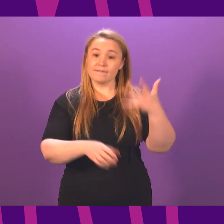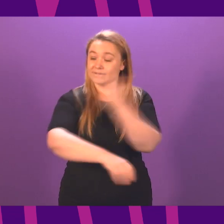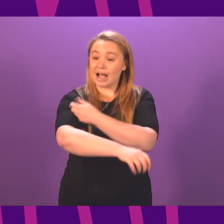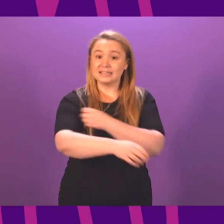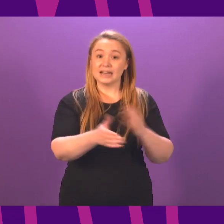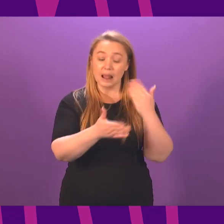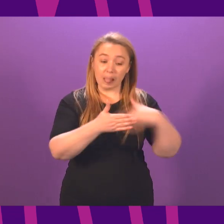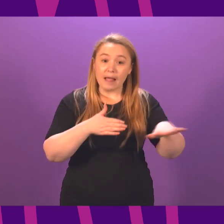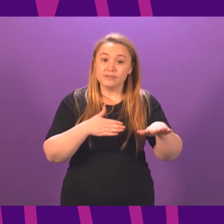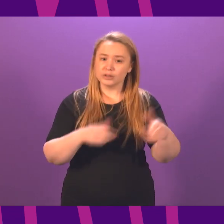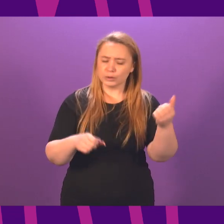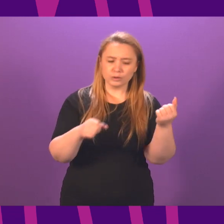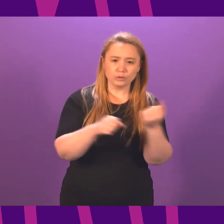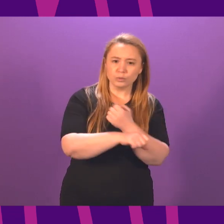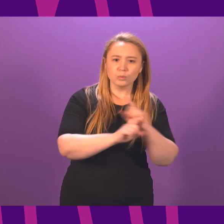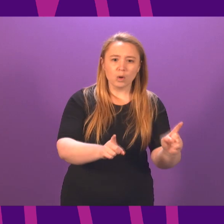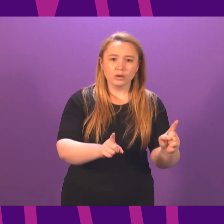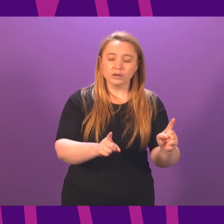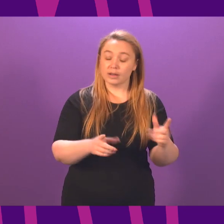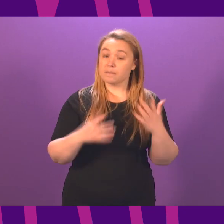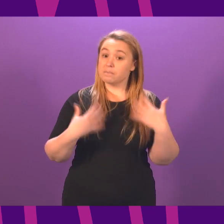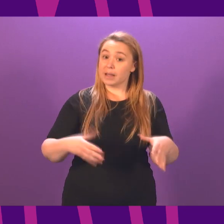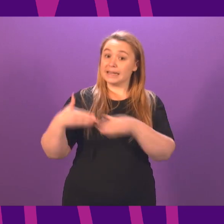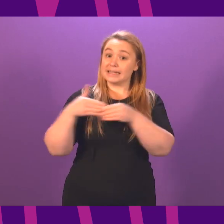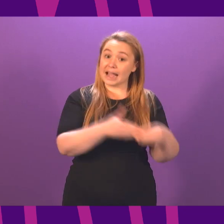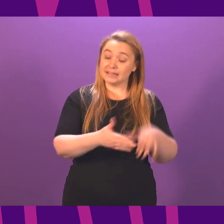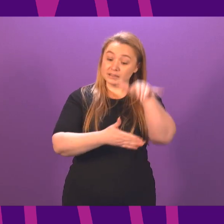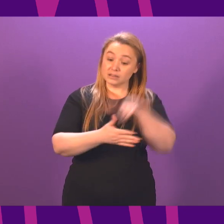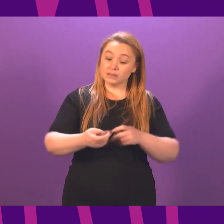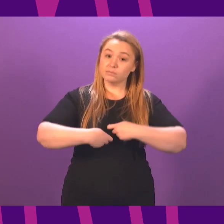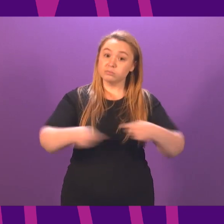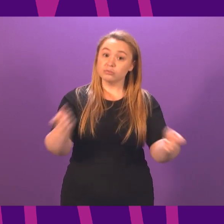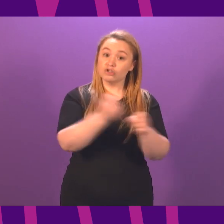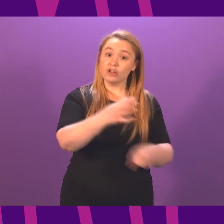Has guidance been supplied to general practitioner surgeries and mass vaccination centres to ensure